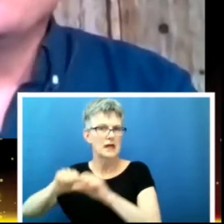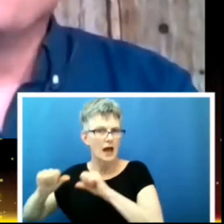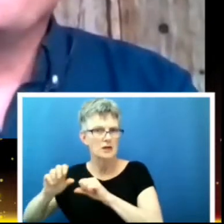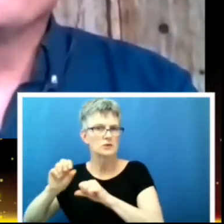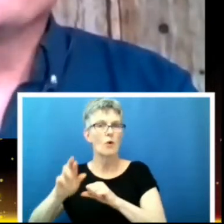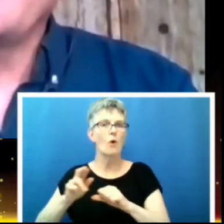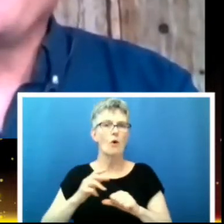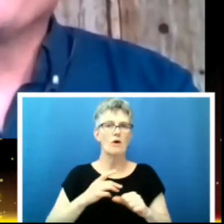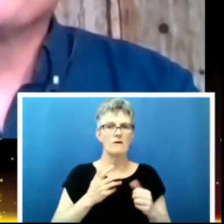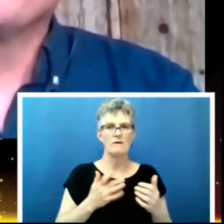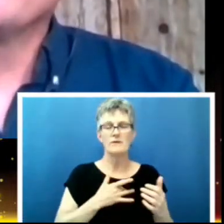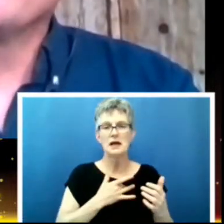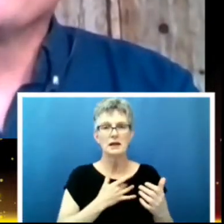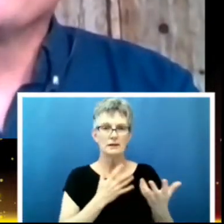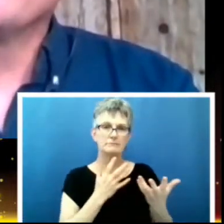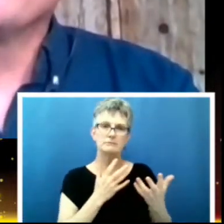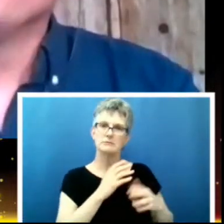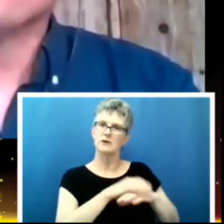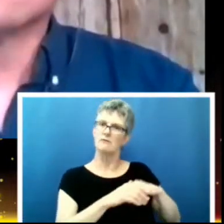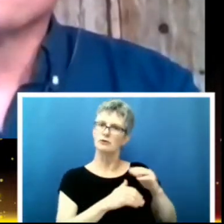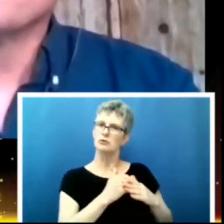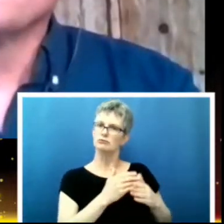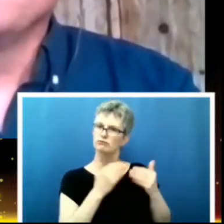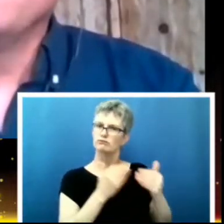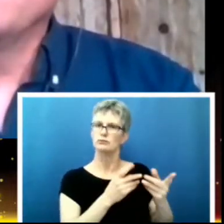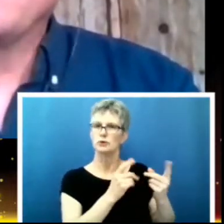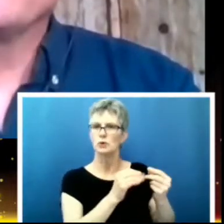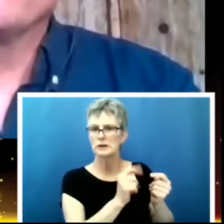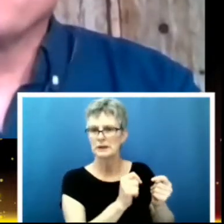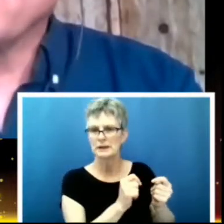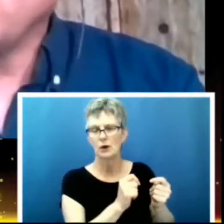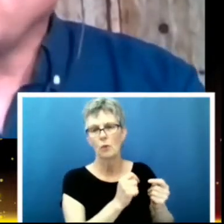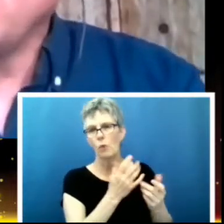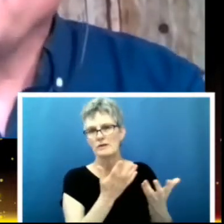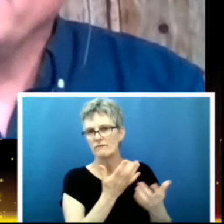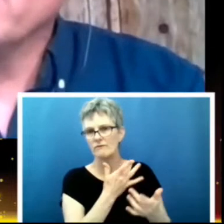Melody asks, or actually it's sort of a comment here.